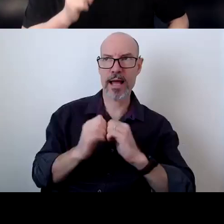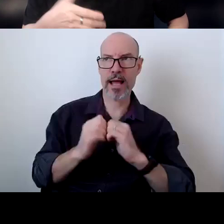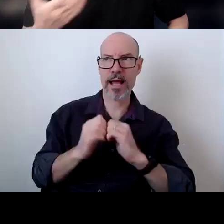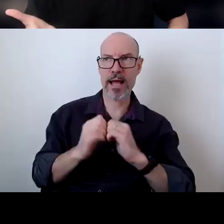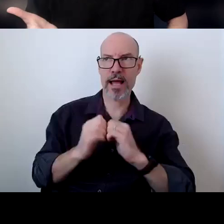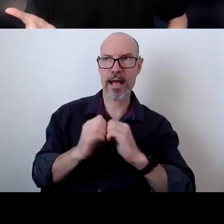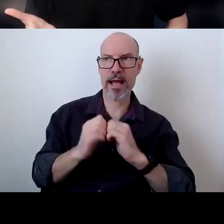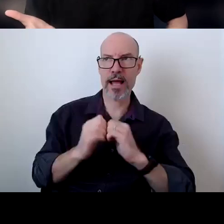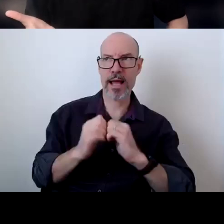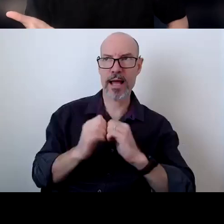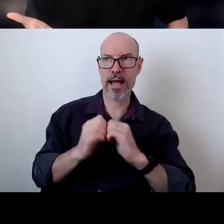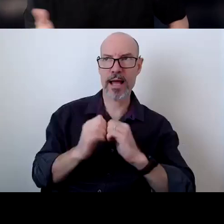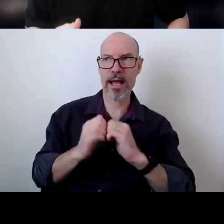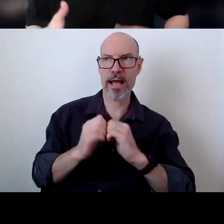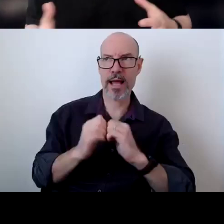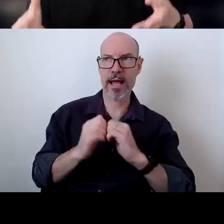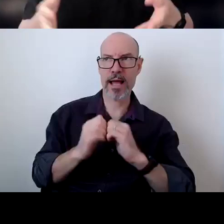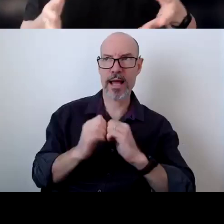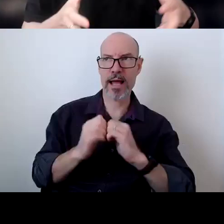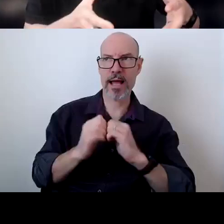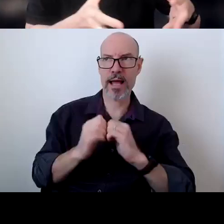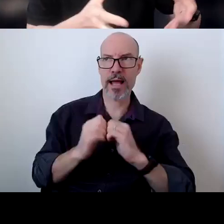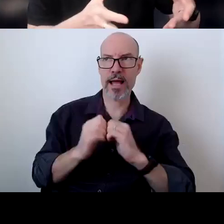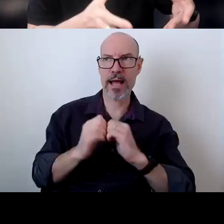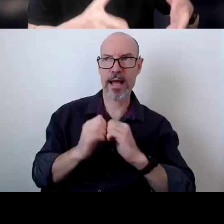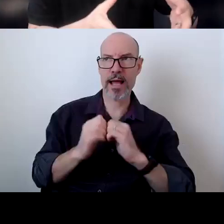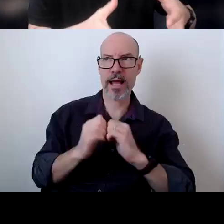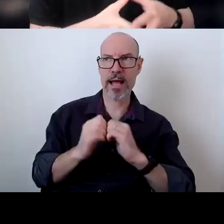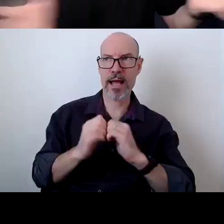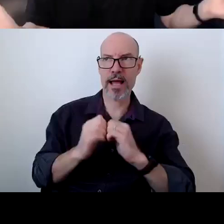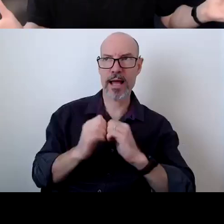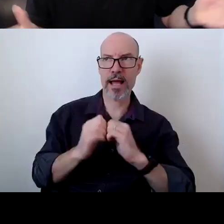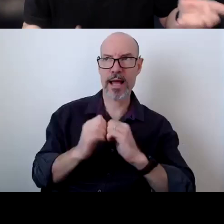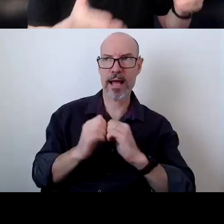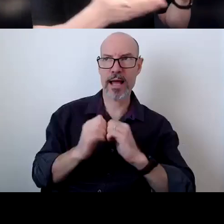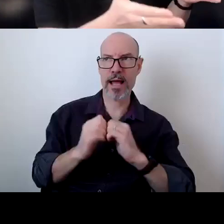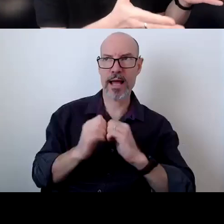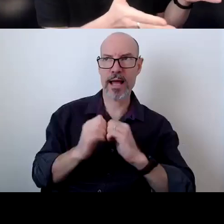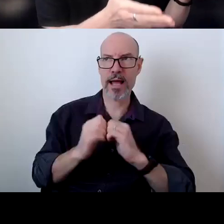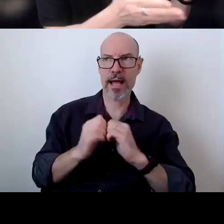I'm like, okay, what is your What does that mean, deaf? The way most people use the